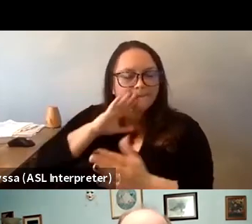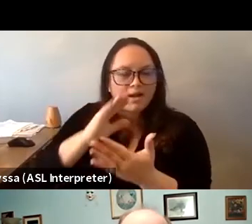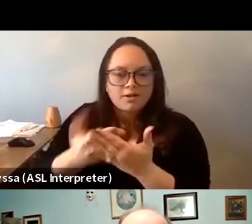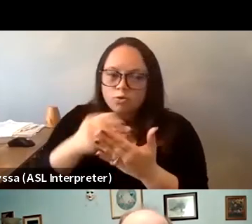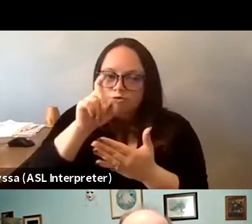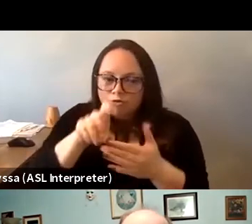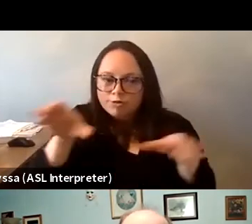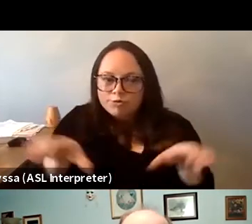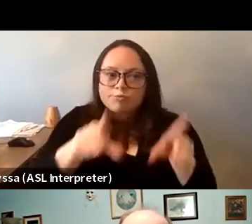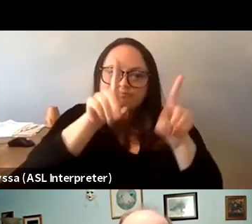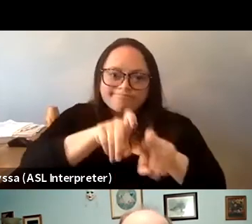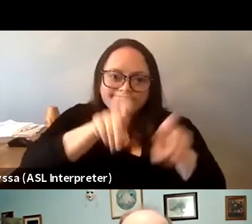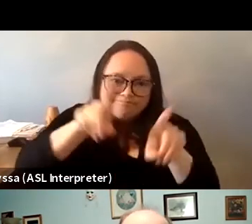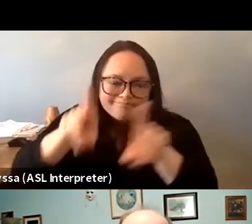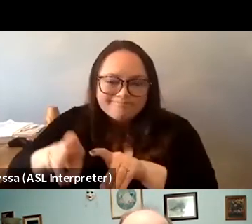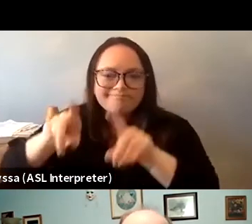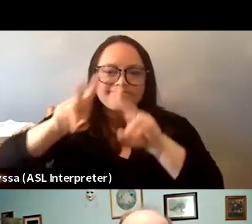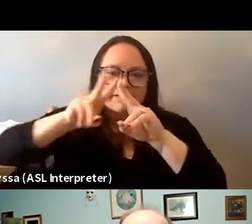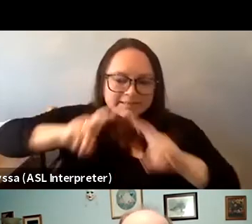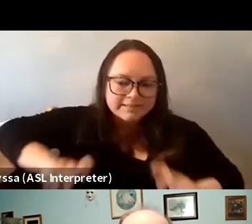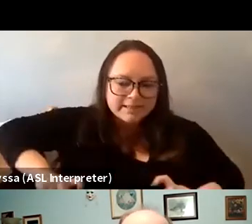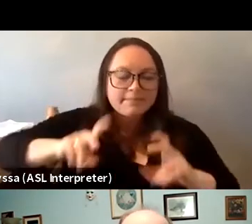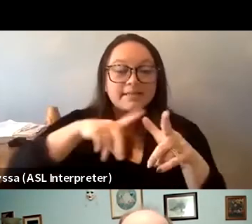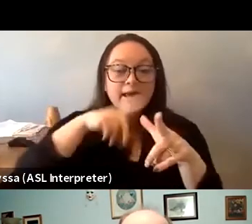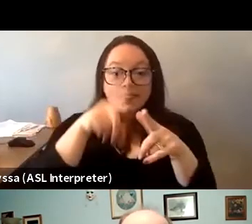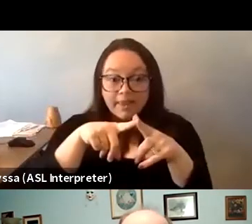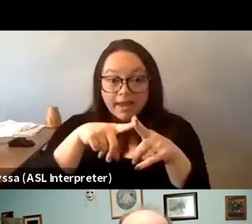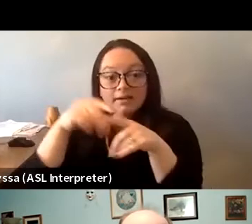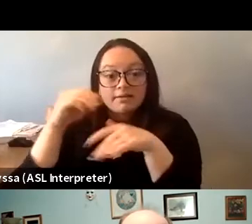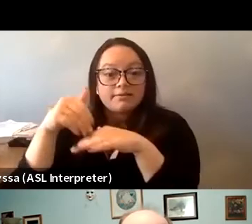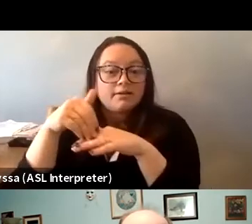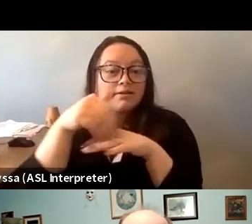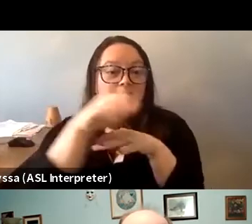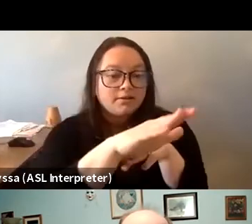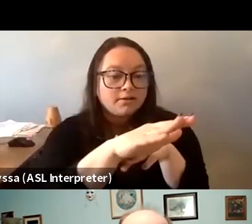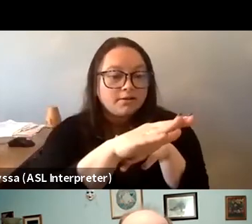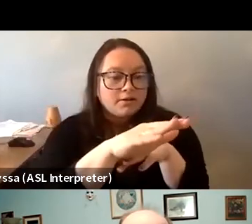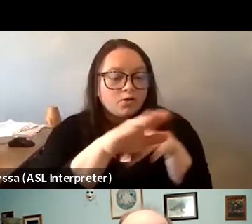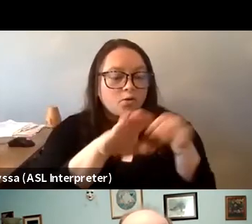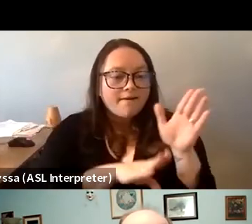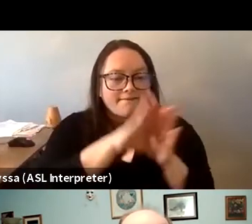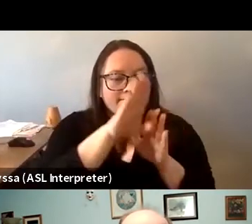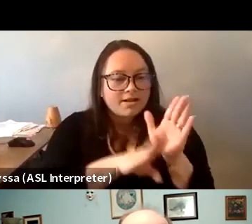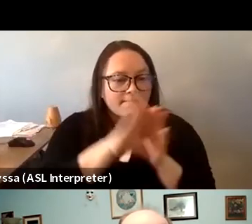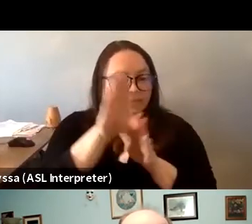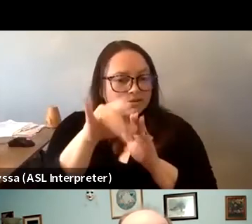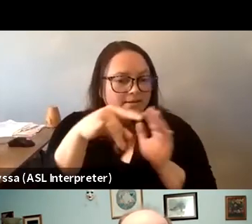exams. And then we were sent to developmental pediatrician at